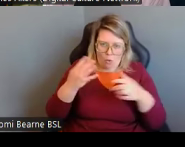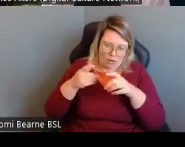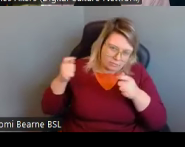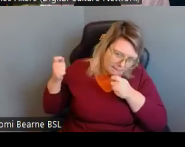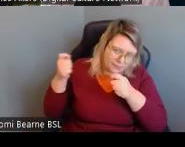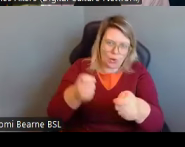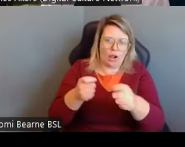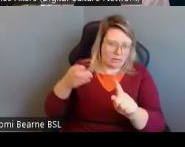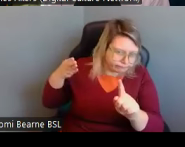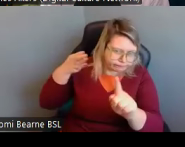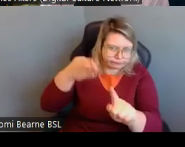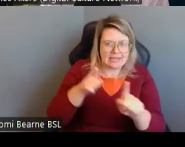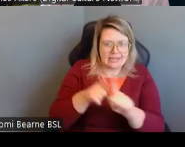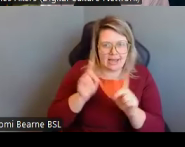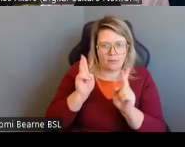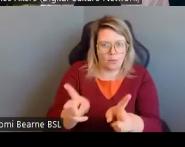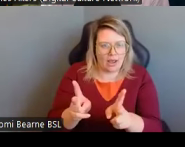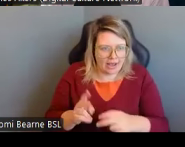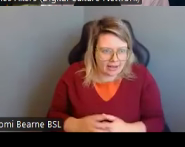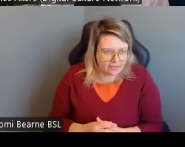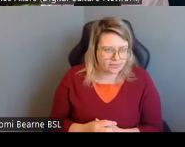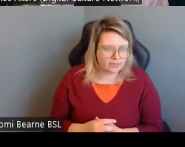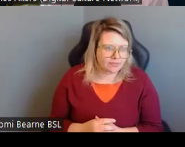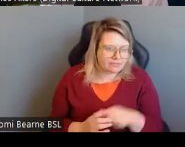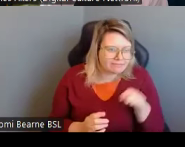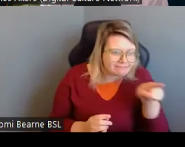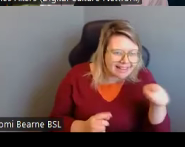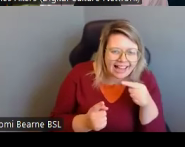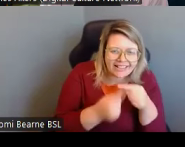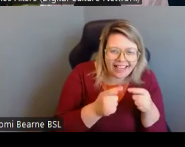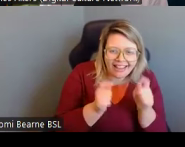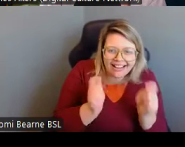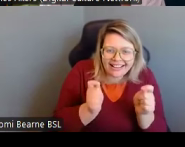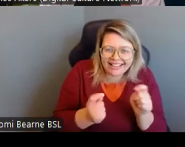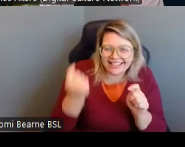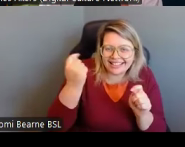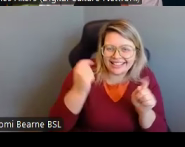In the background, you can see it, there's another little carriage there, hiding there, flying around.